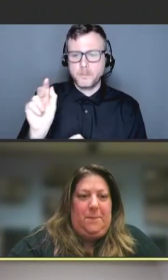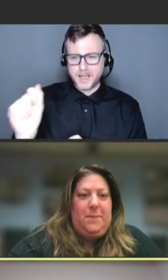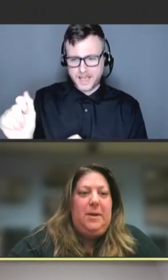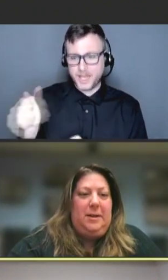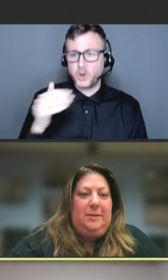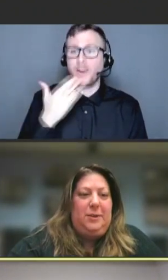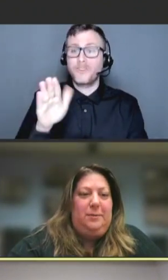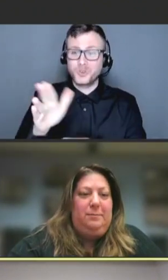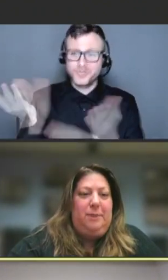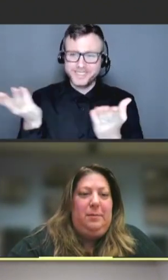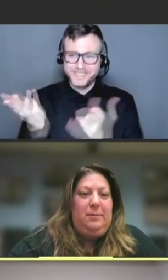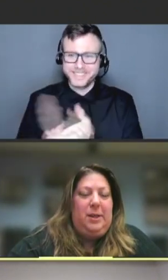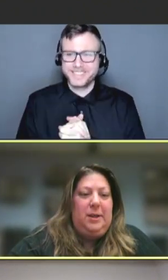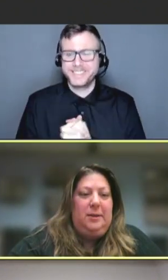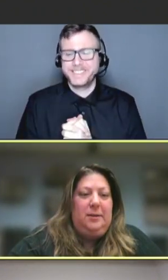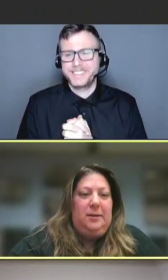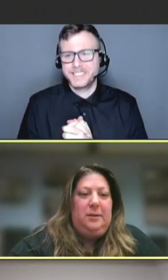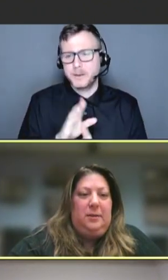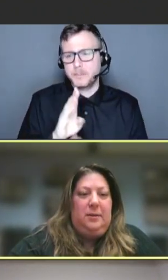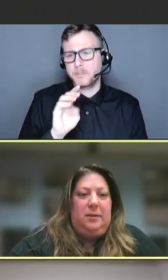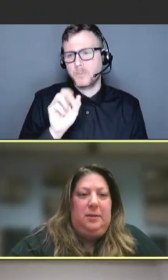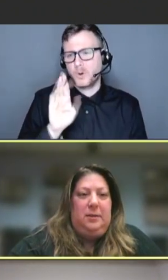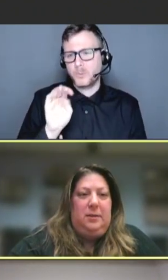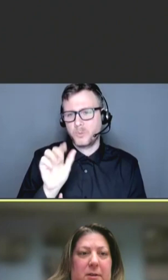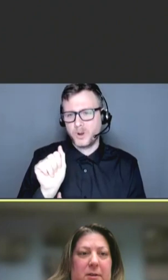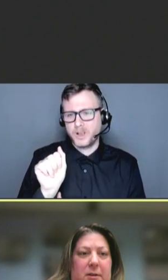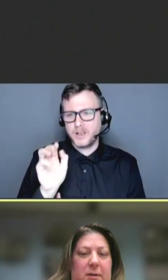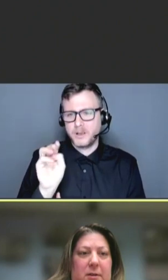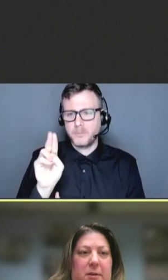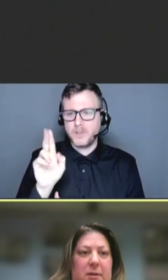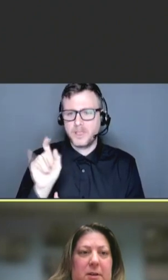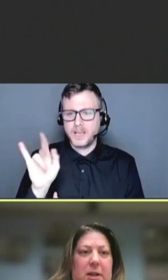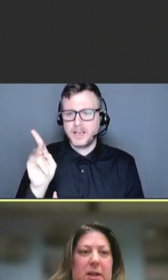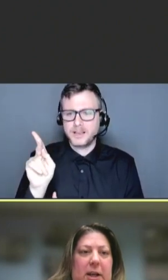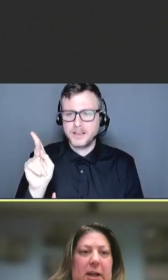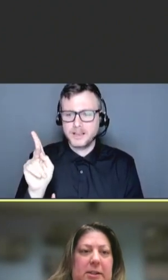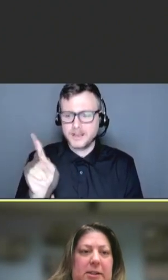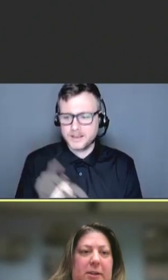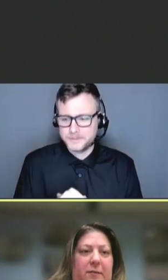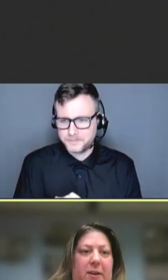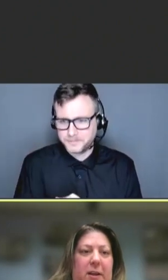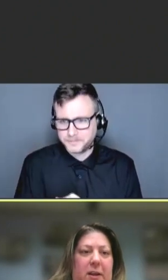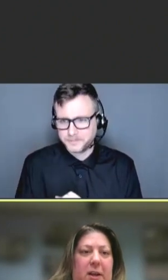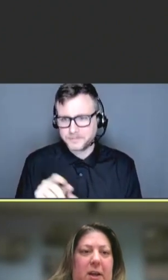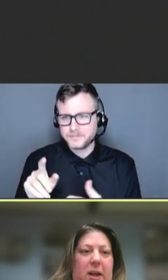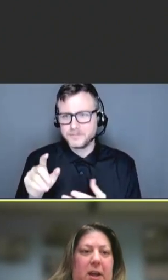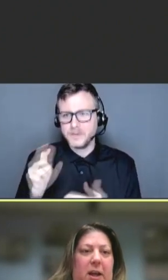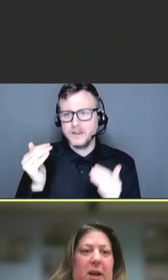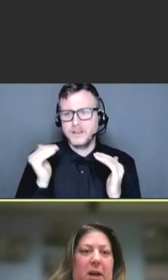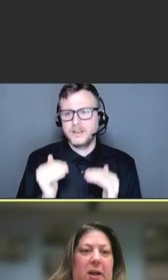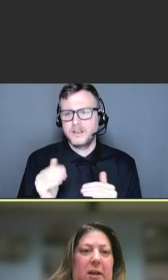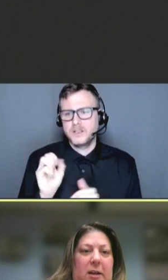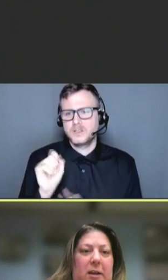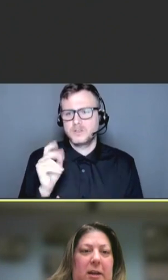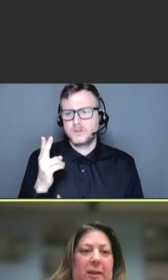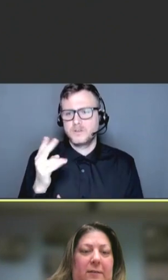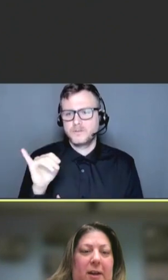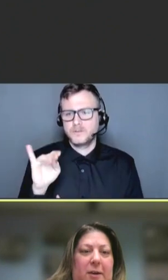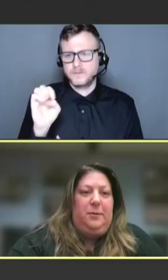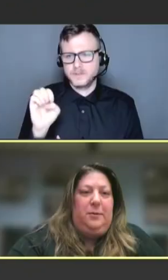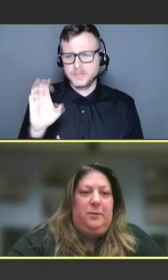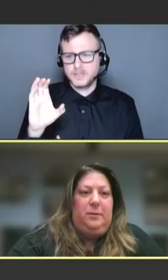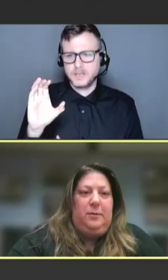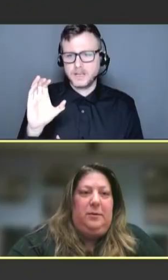Ann Aikin: Good afternoon. Barbara Mulach? And Sophie Calafano [spelled phonetically]?